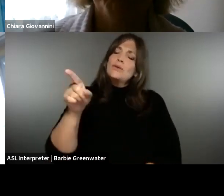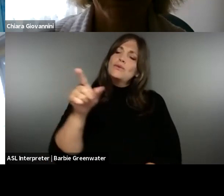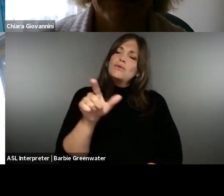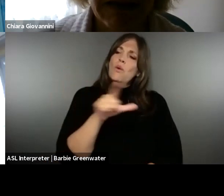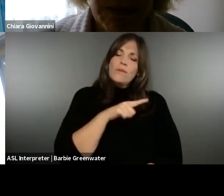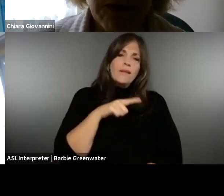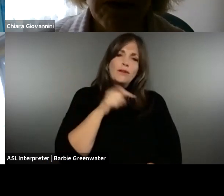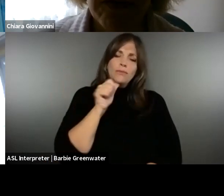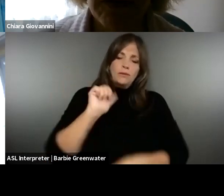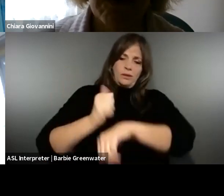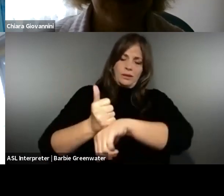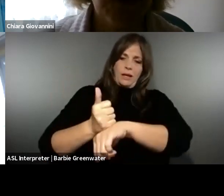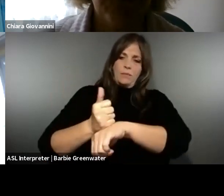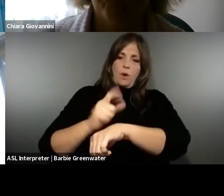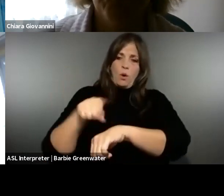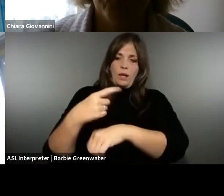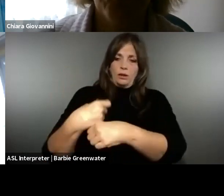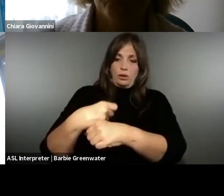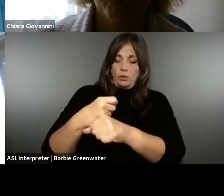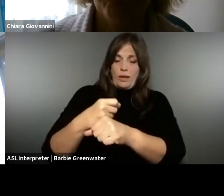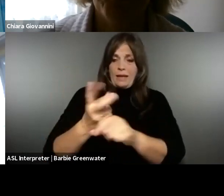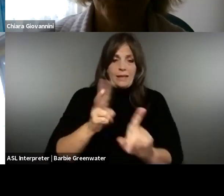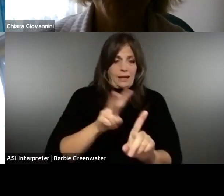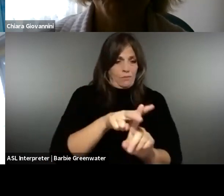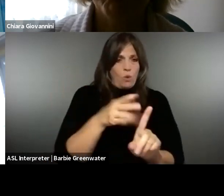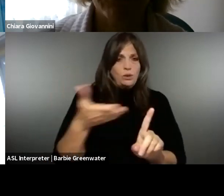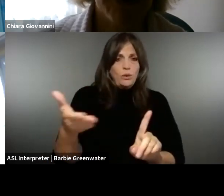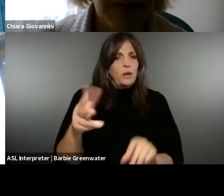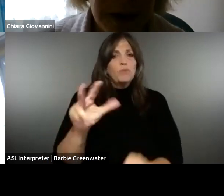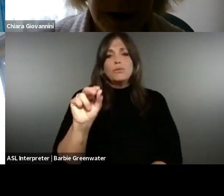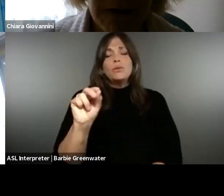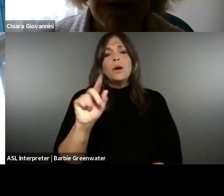the previous speak gler again, I believe the legislation is not only